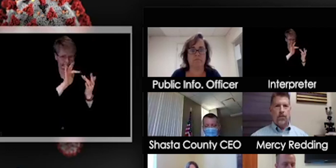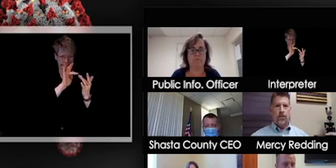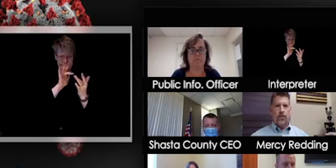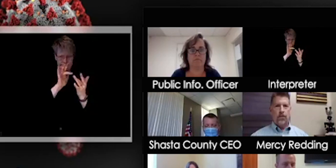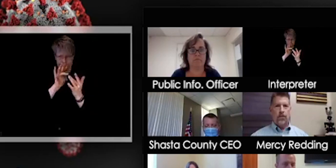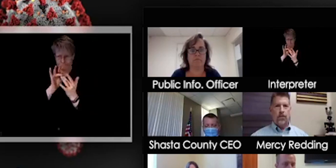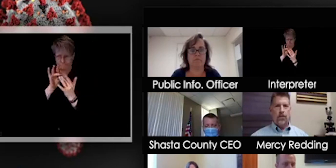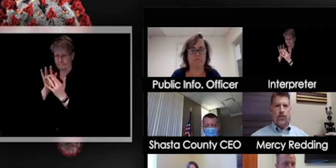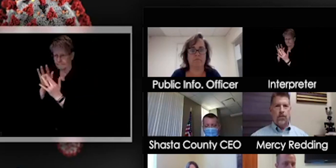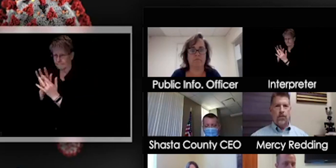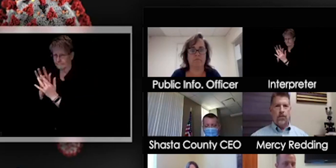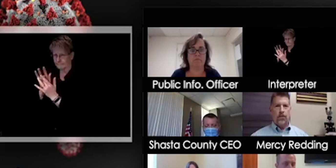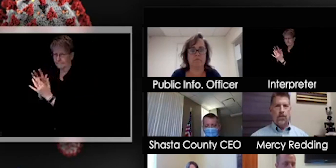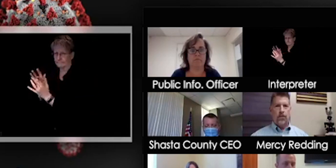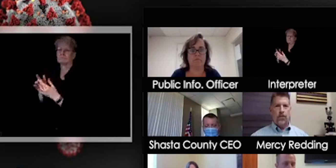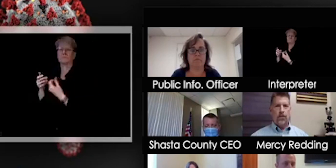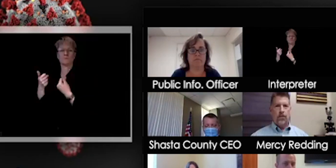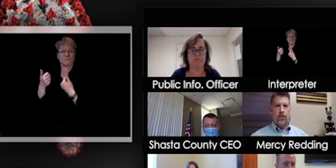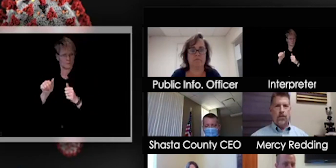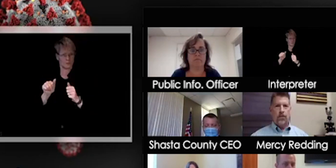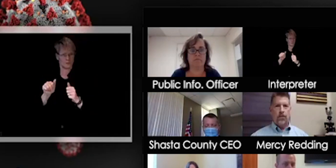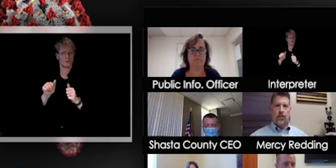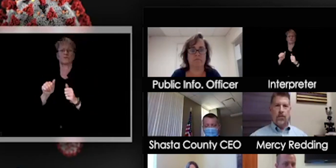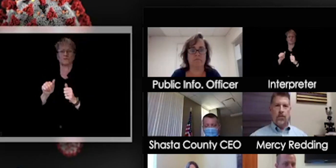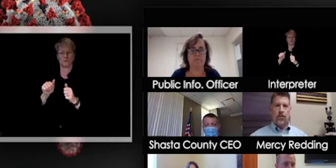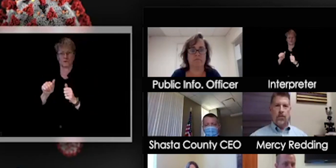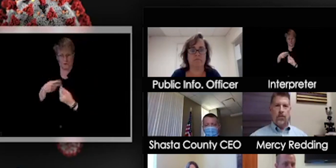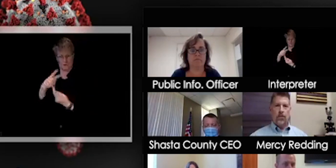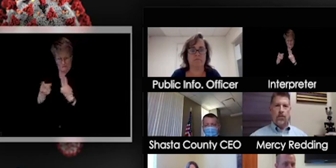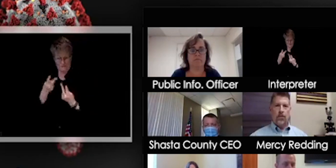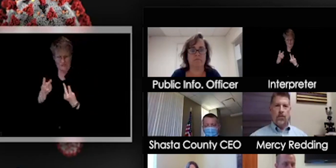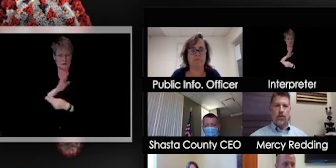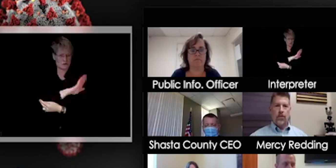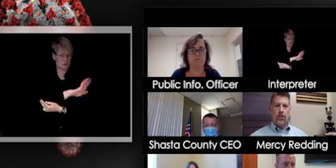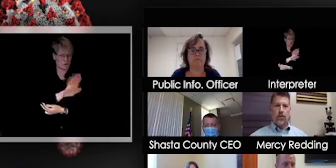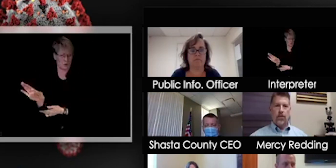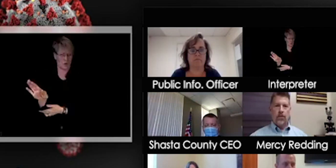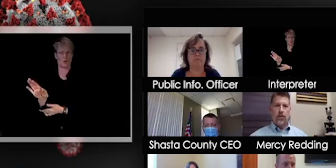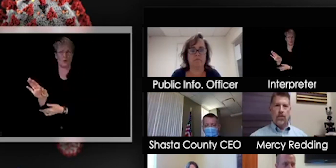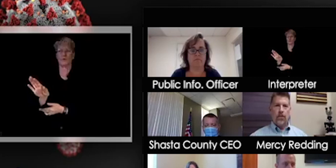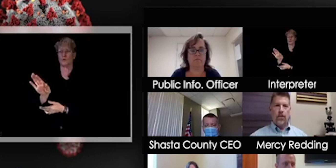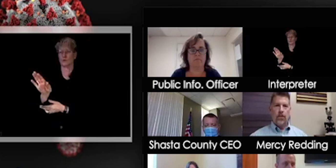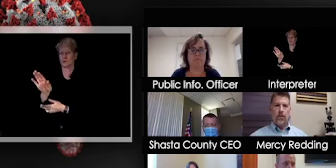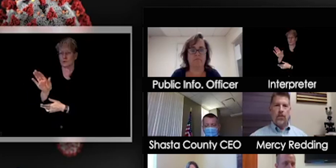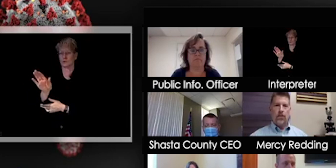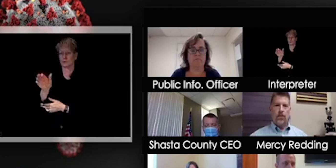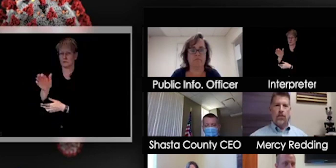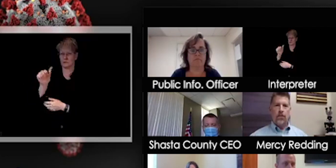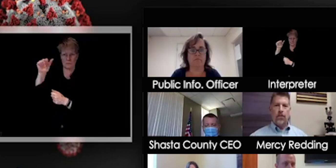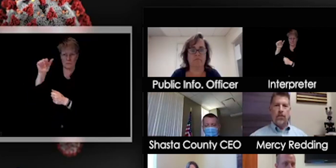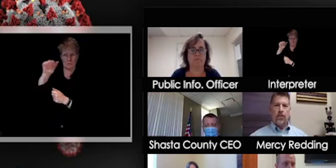and also some proactive visits to businesses to make sure they're complying with state requirements. Other questions?